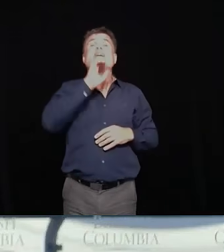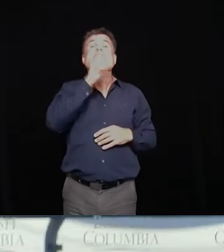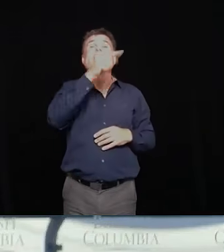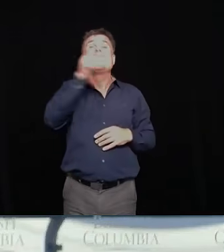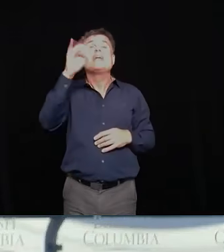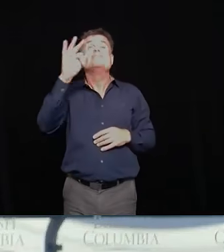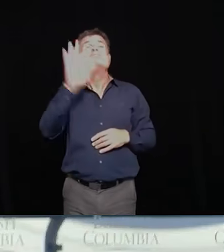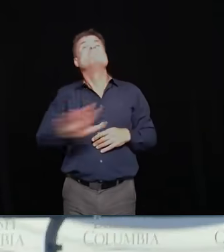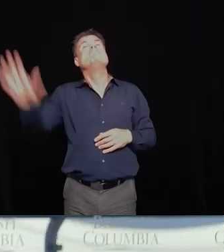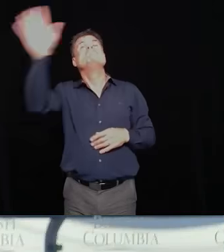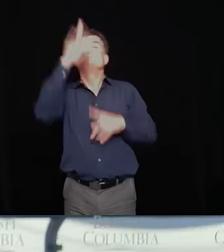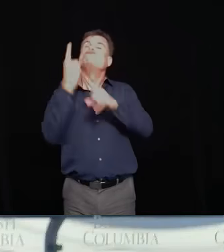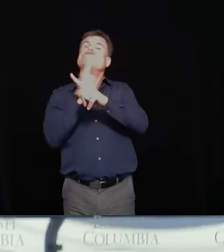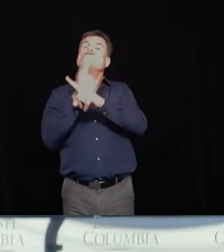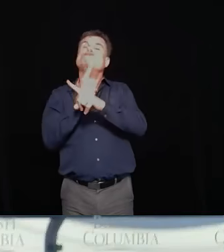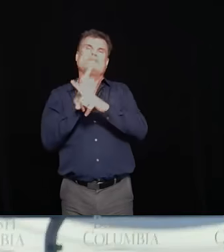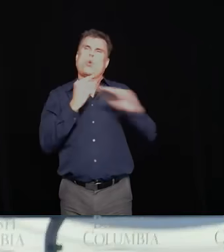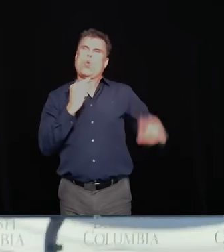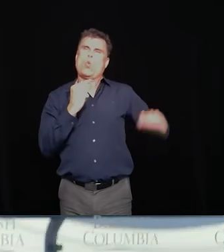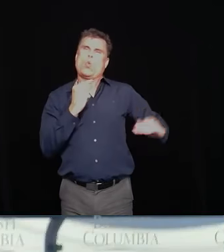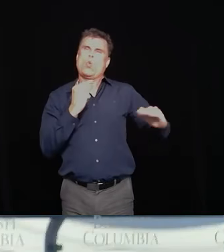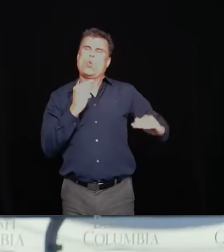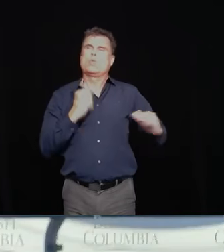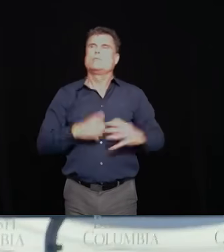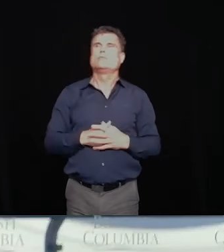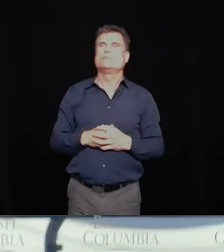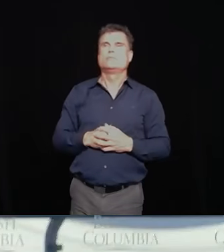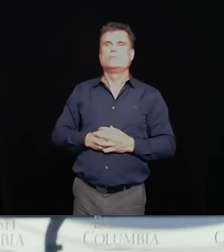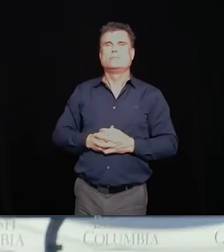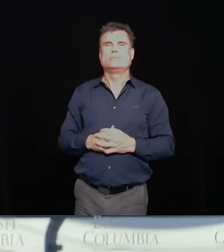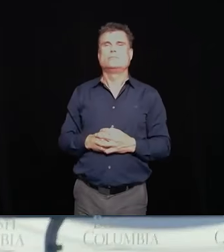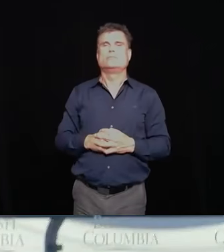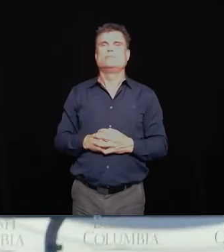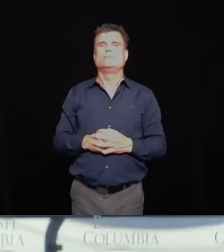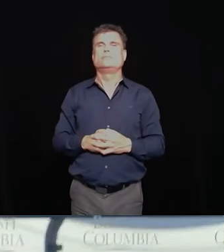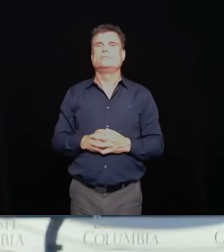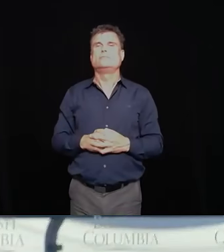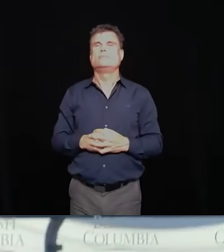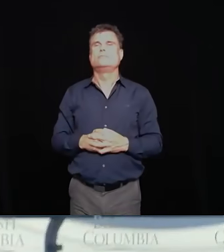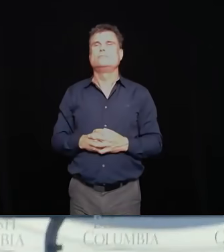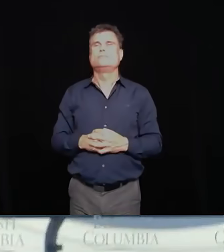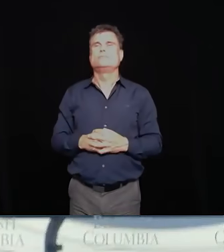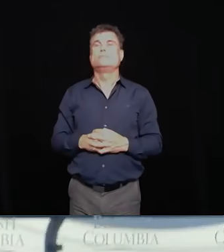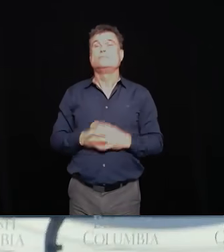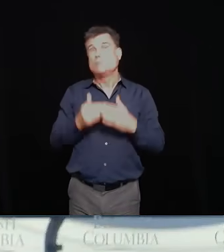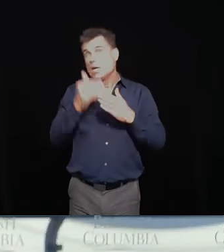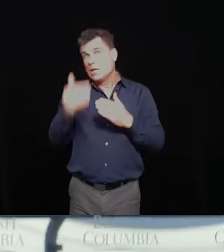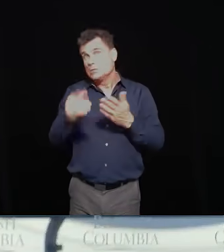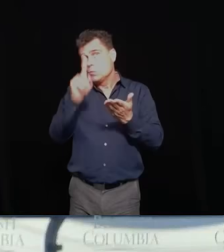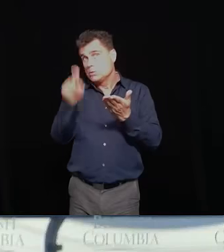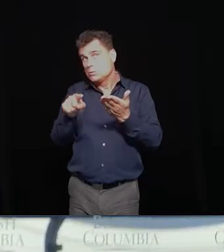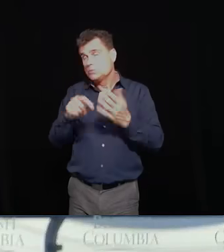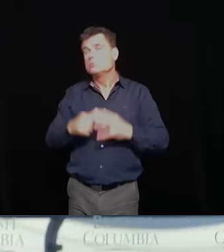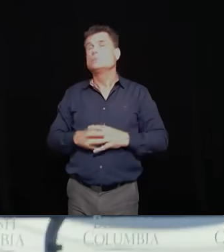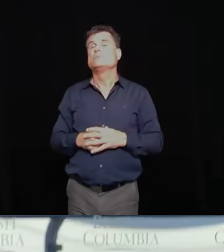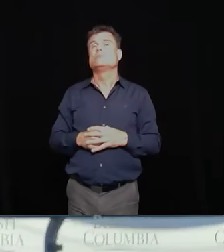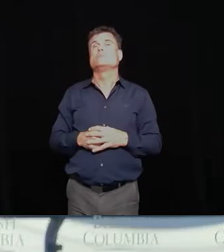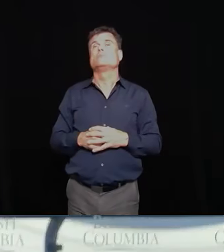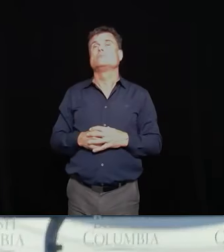that is helped a little bit I think in getting people the message. I also want to say that it is important.